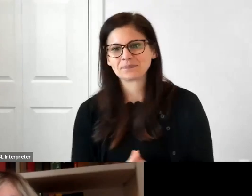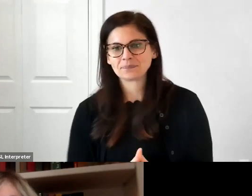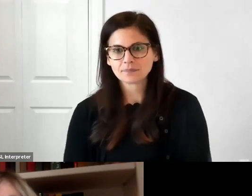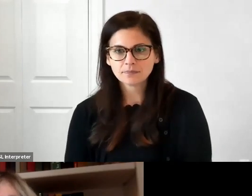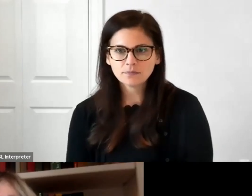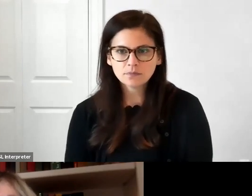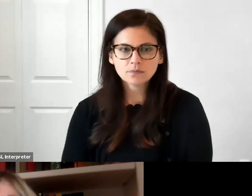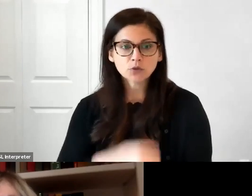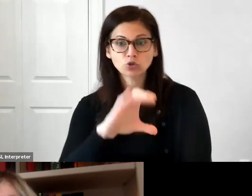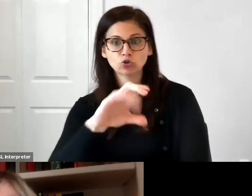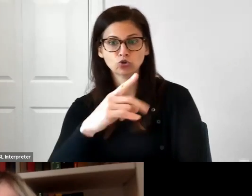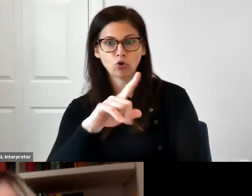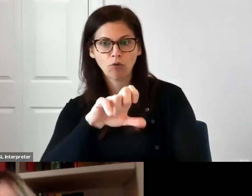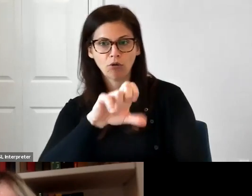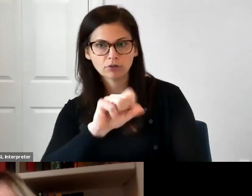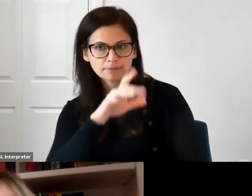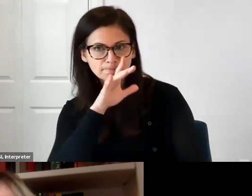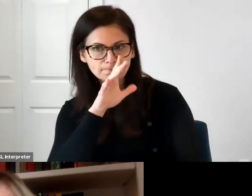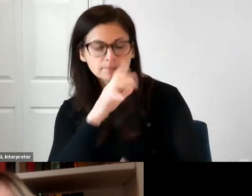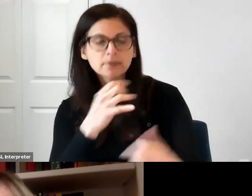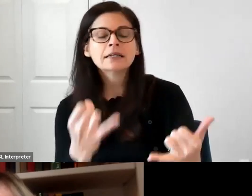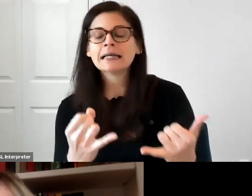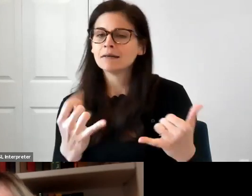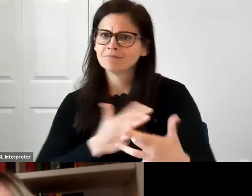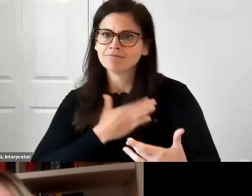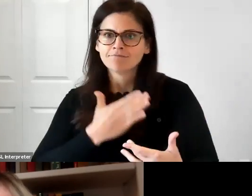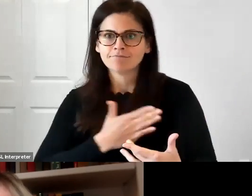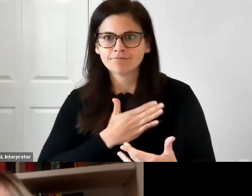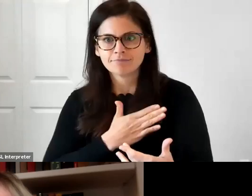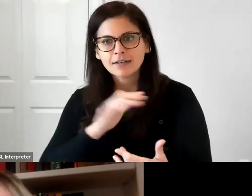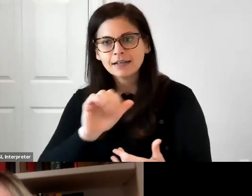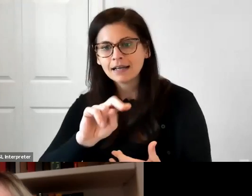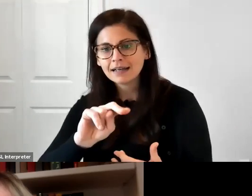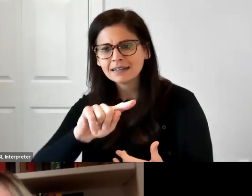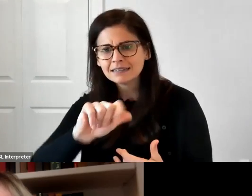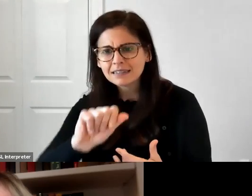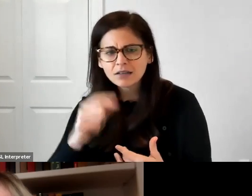I am delighted that Anita, to have you welcome